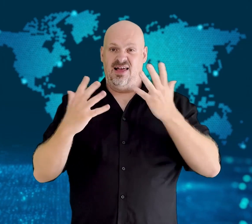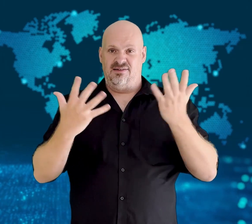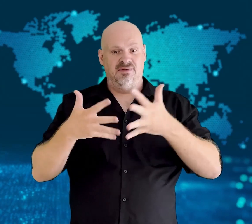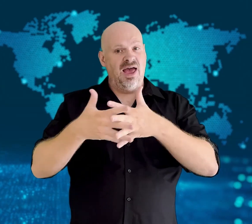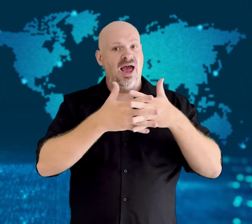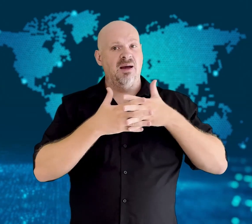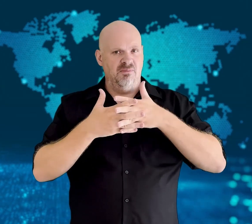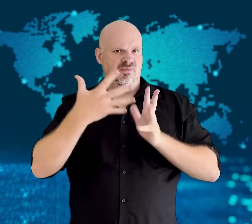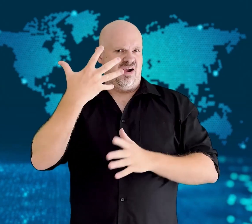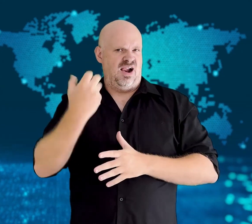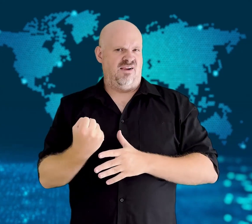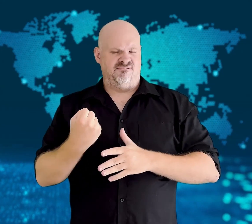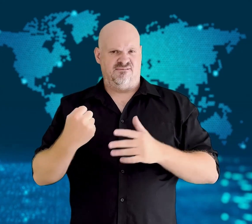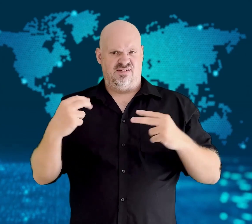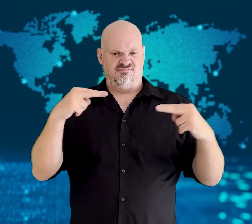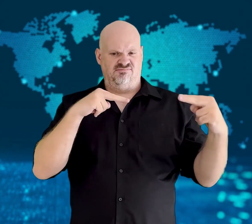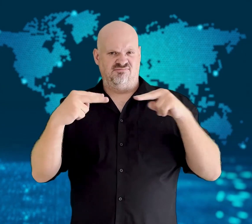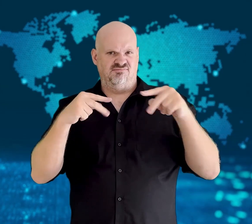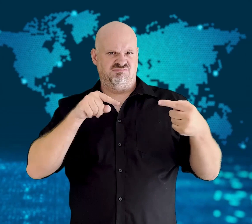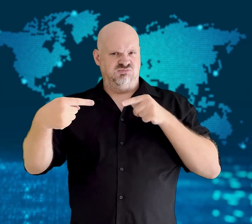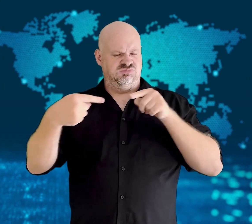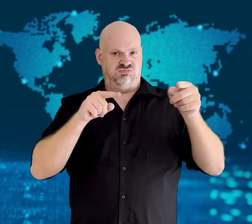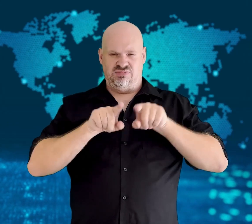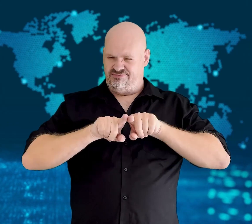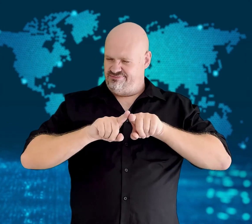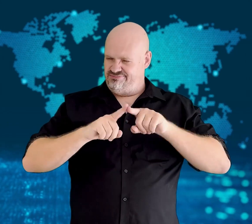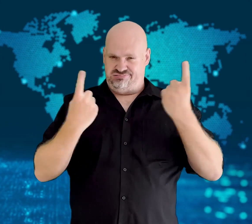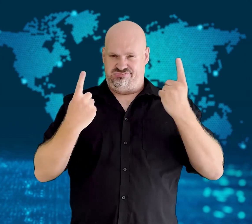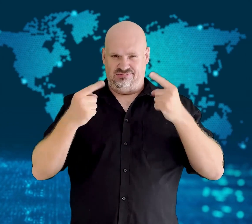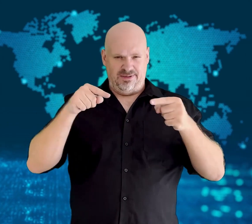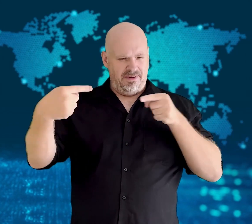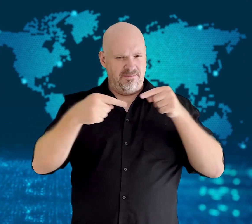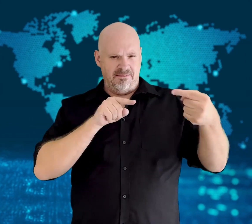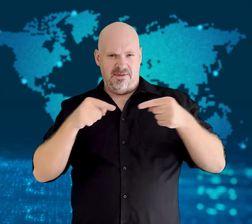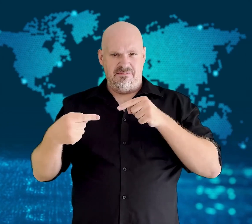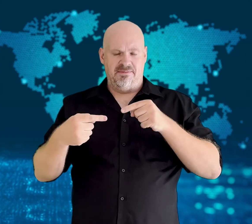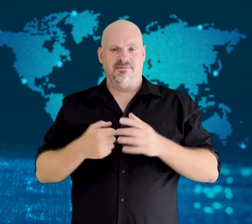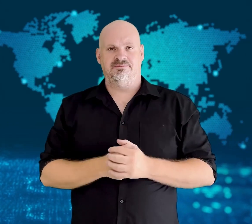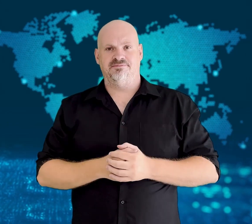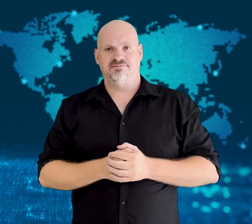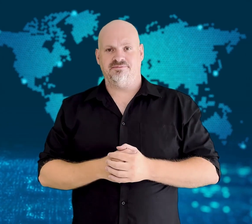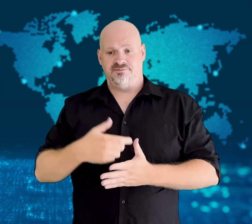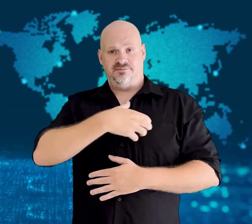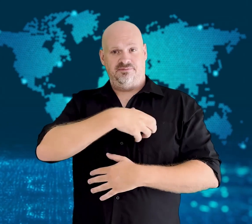from political parties, illustrating the division in the US.